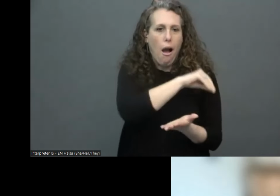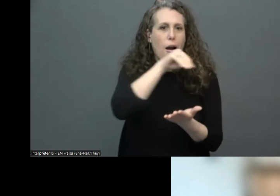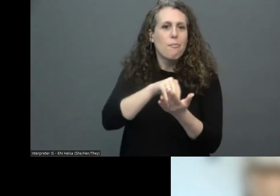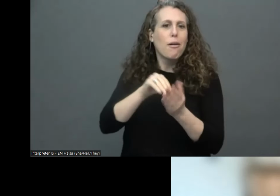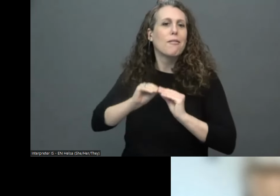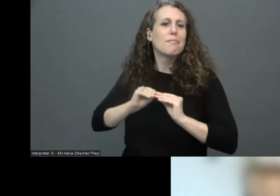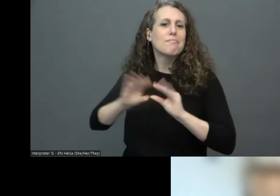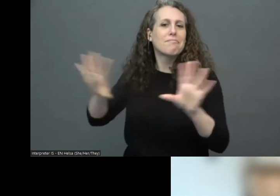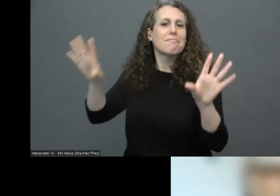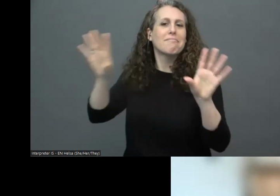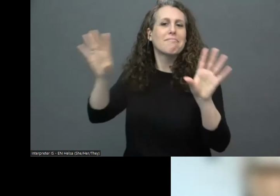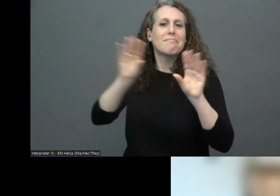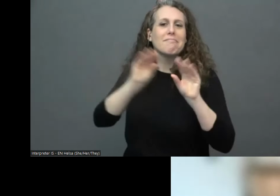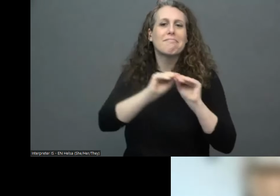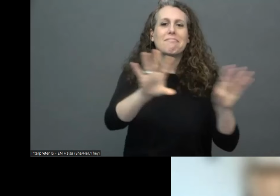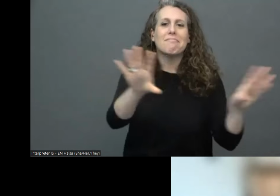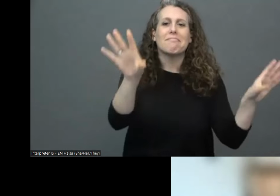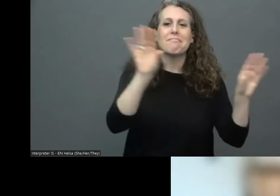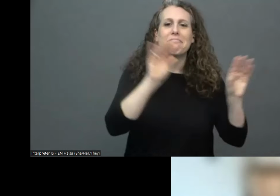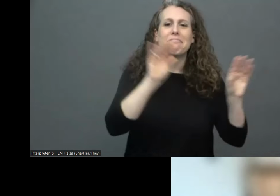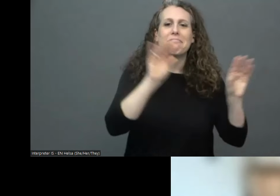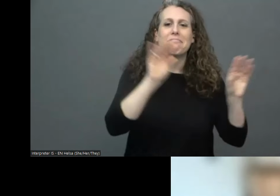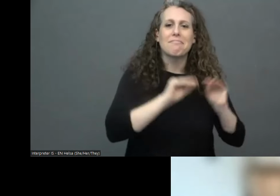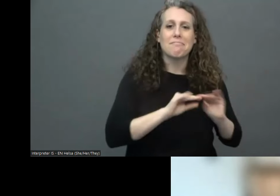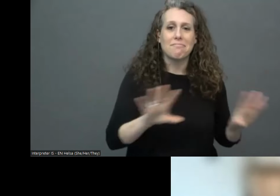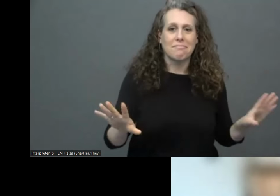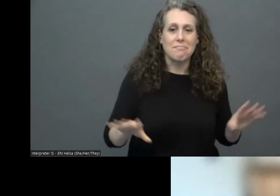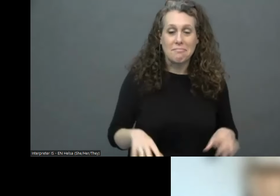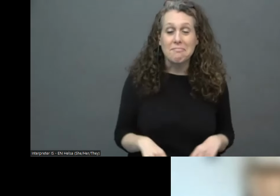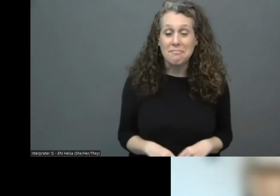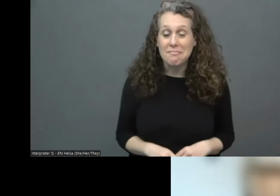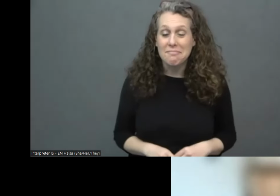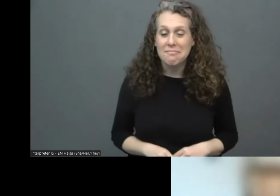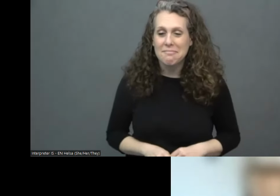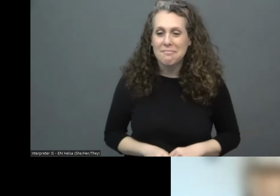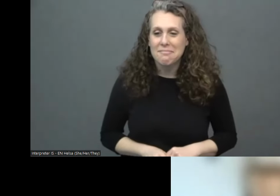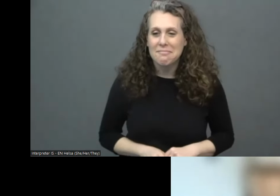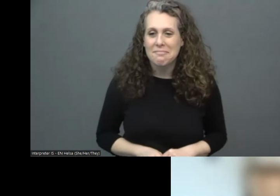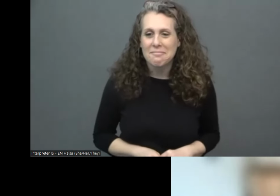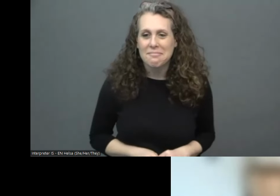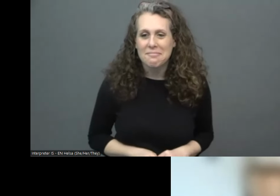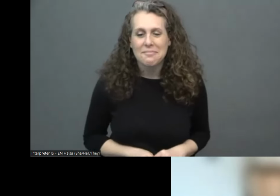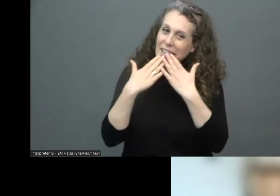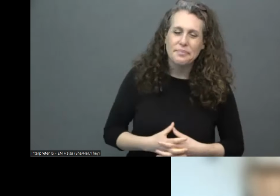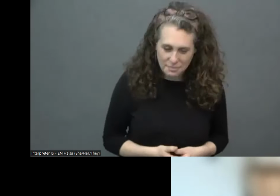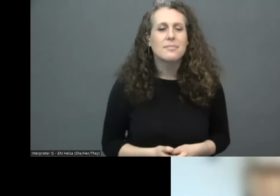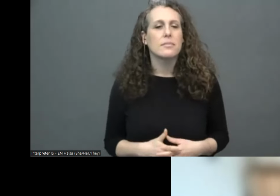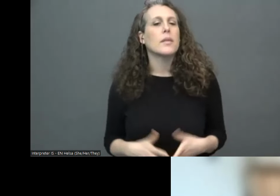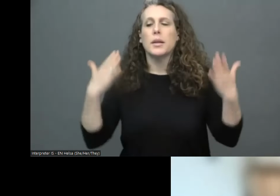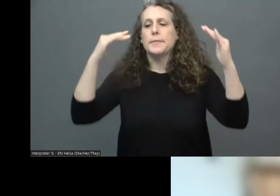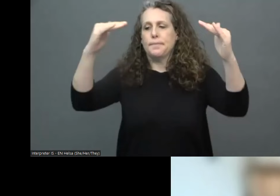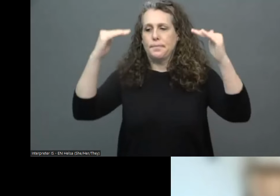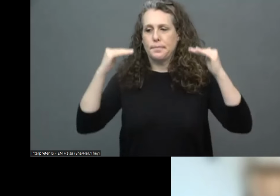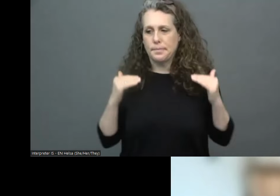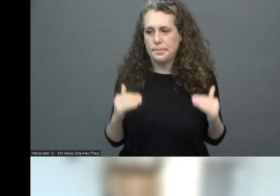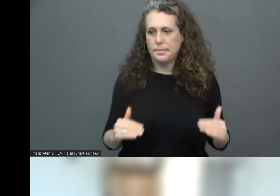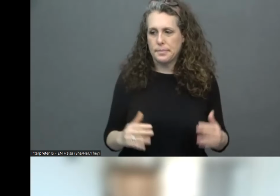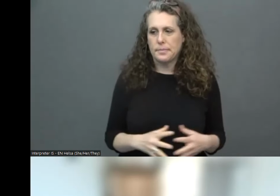which is widely distributed. So thank you. Good. Let's move to then the third example